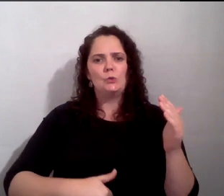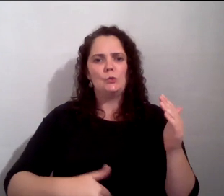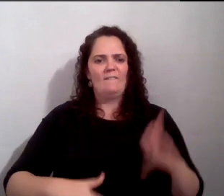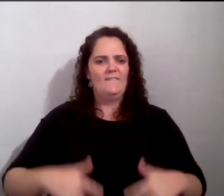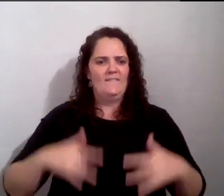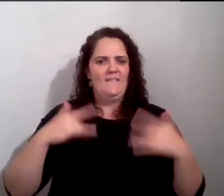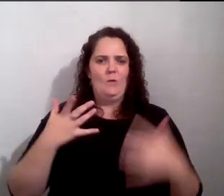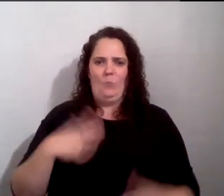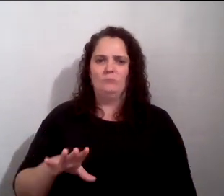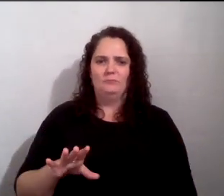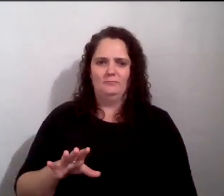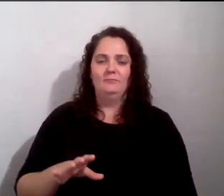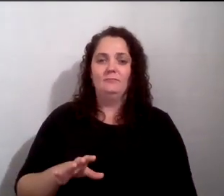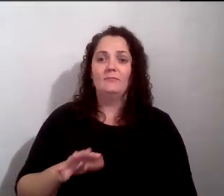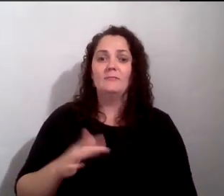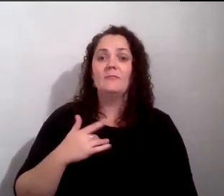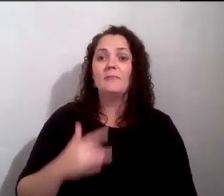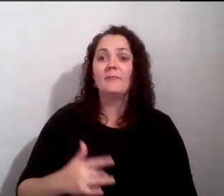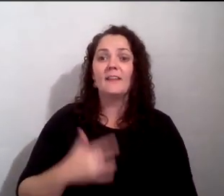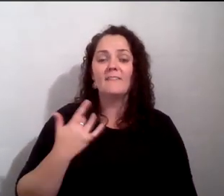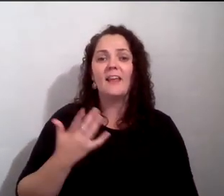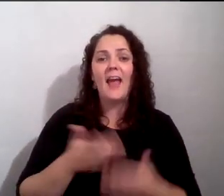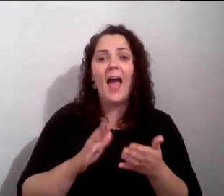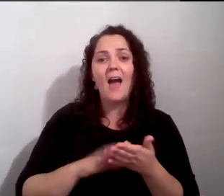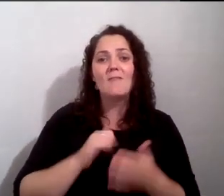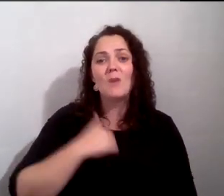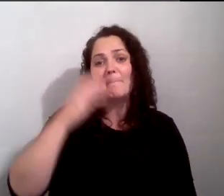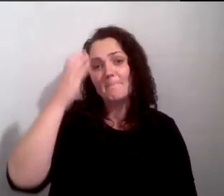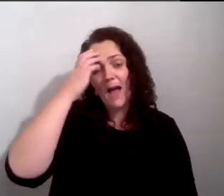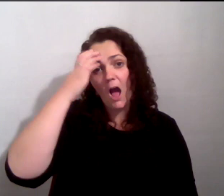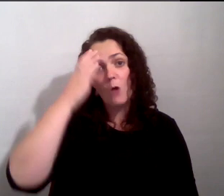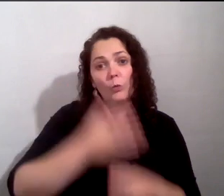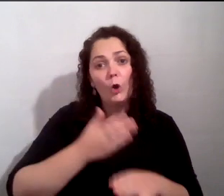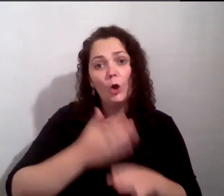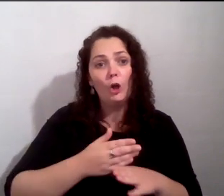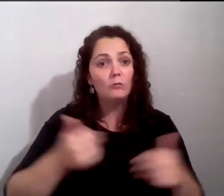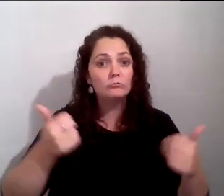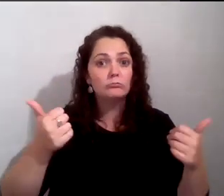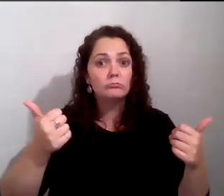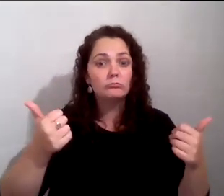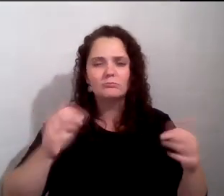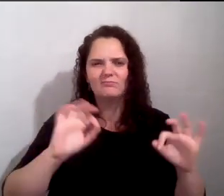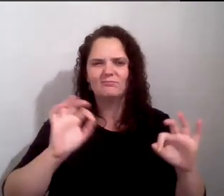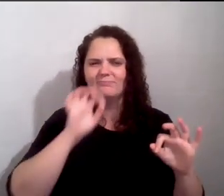more of a feeling I guess, an internal feeling and I feel like the human mind or the way that my mind operates, it's a bit of